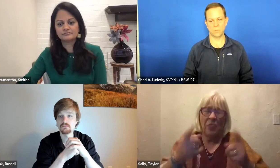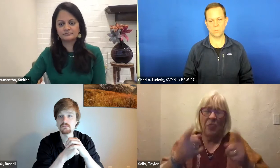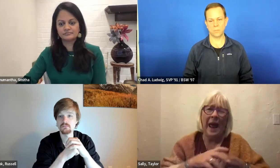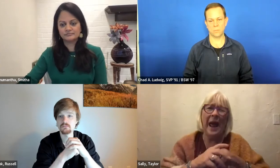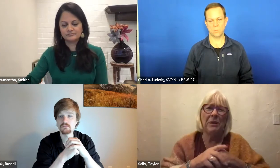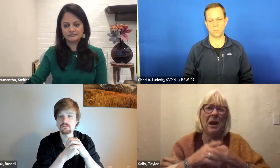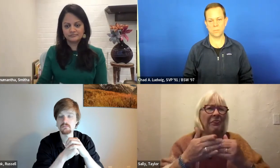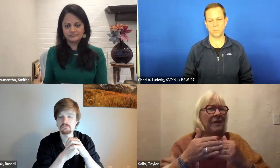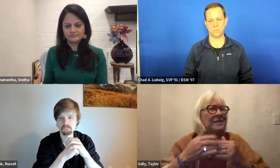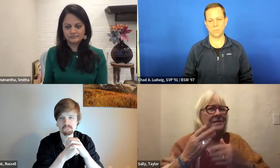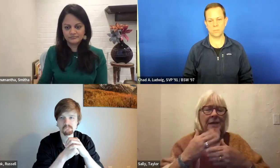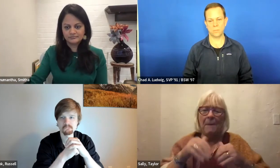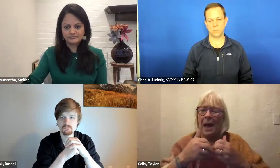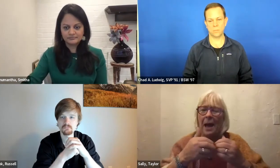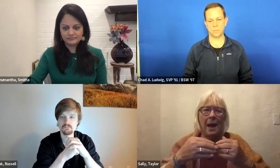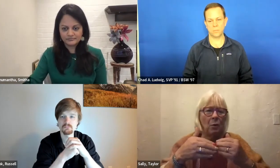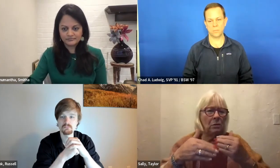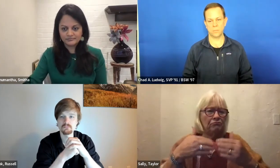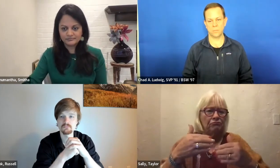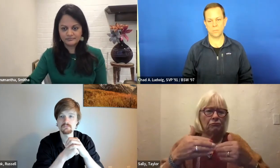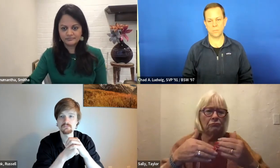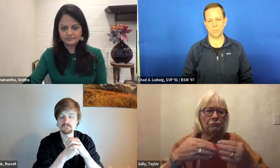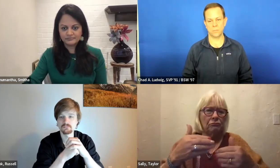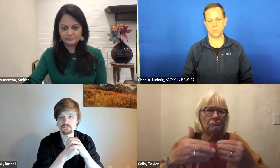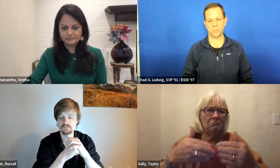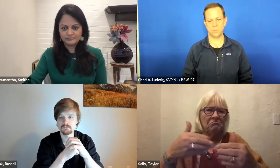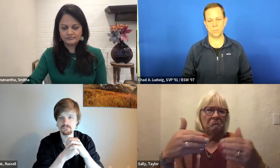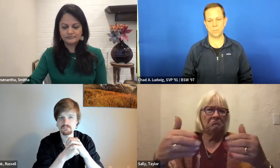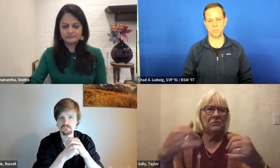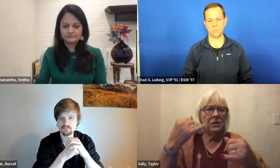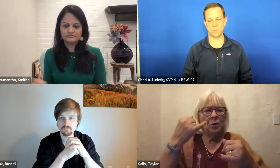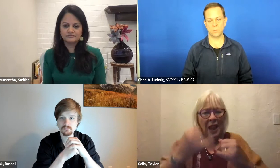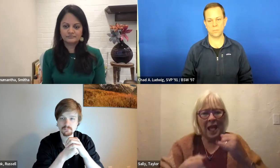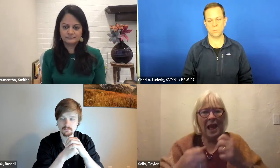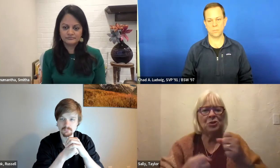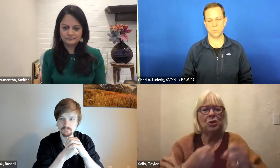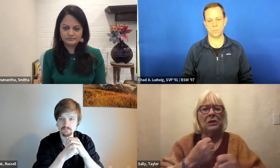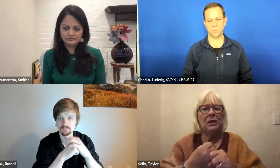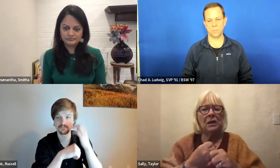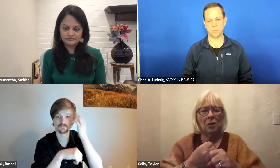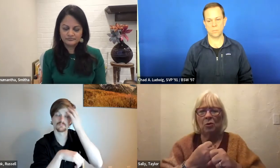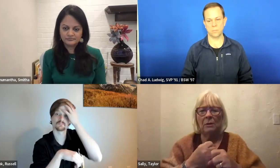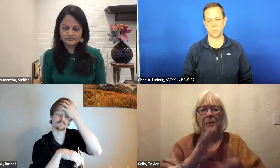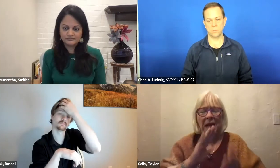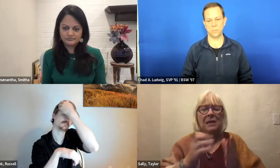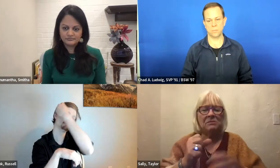because he forgot a lot of his language, and just over time, it progressed until essentially,